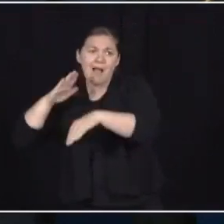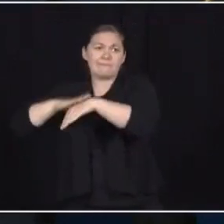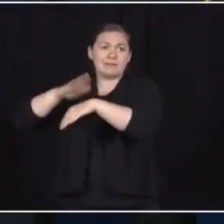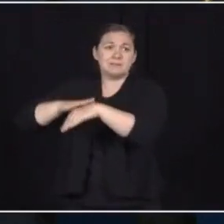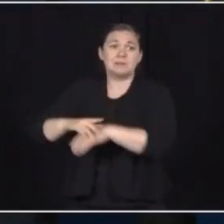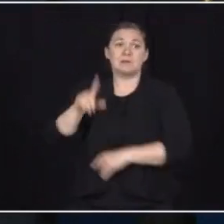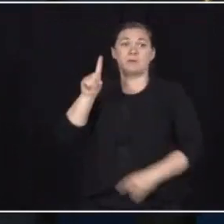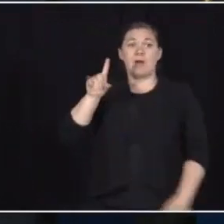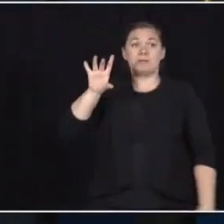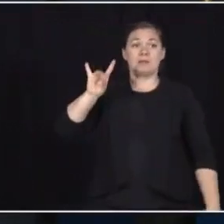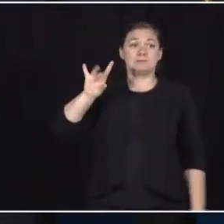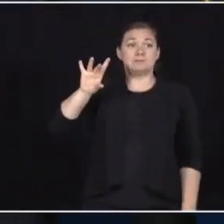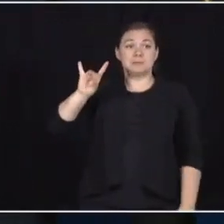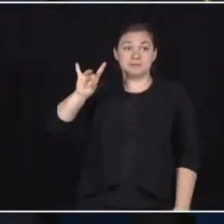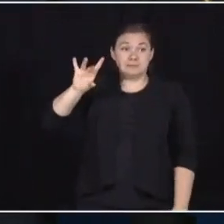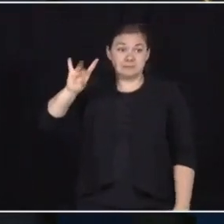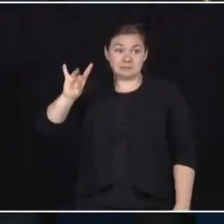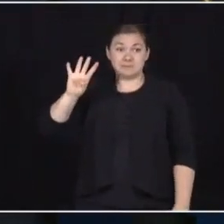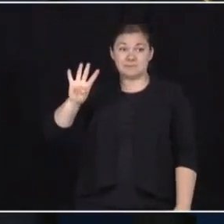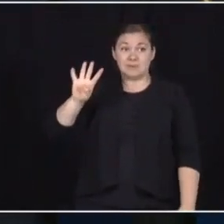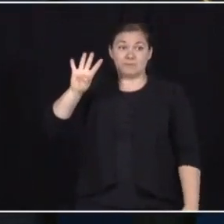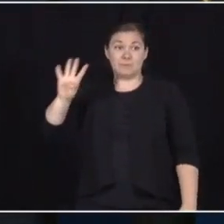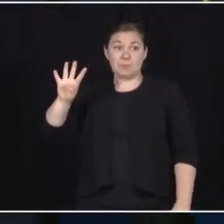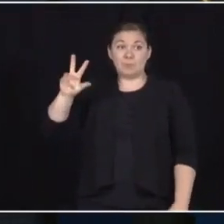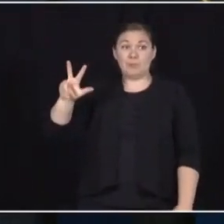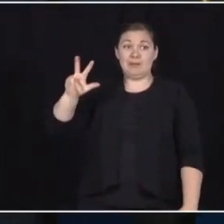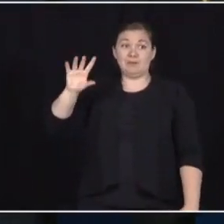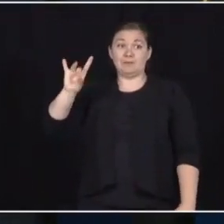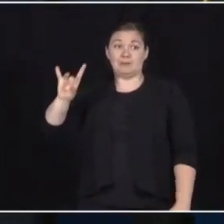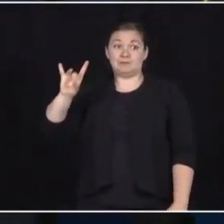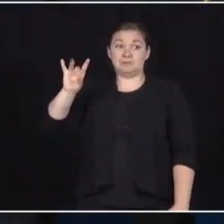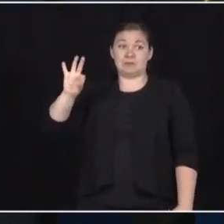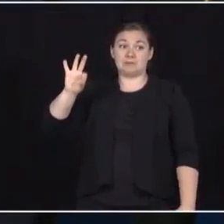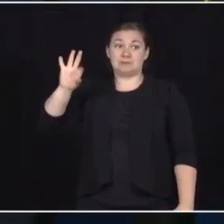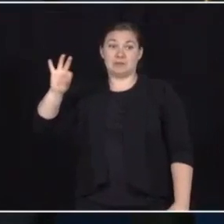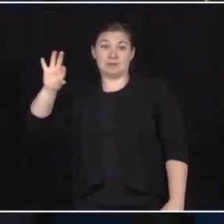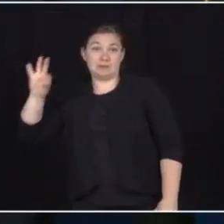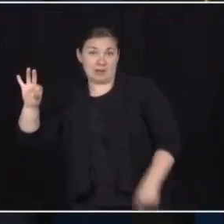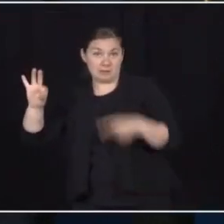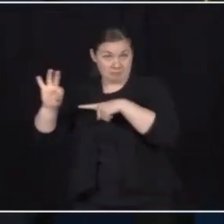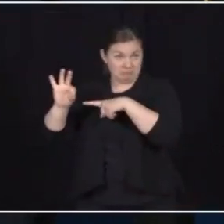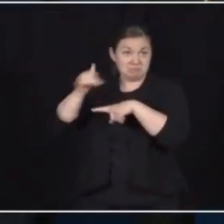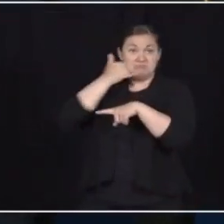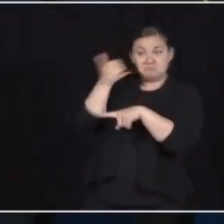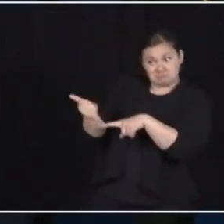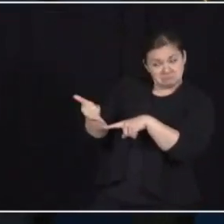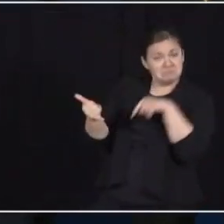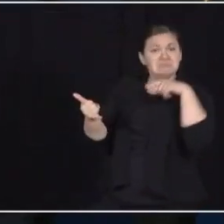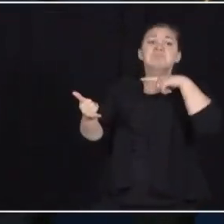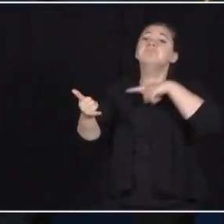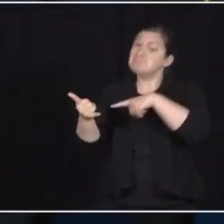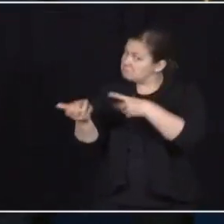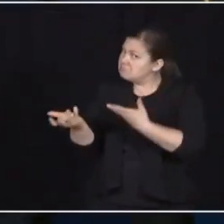have any questions. We all need to continue doing our part. Work is under